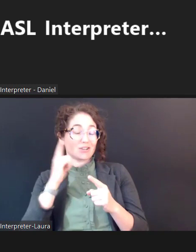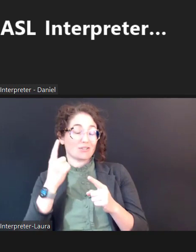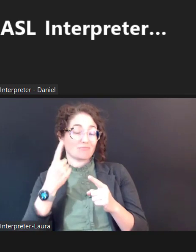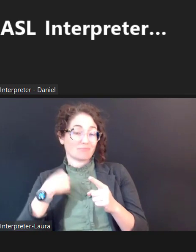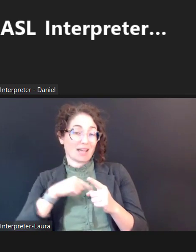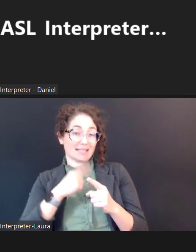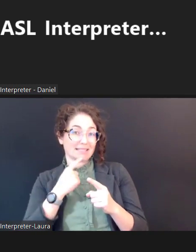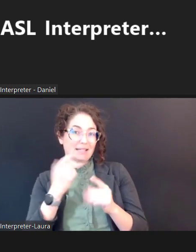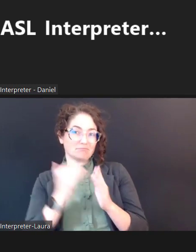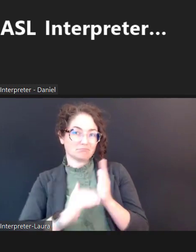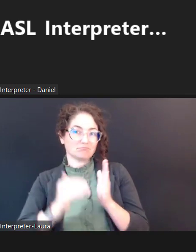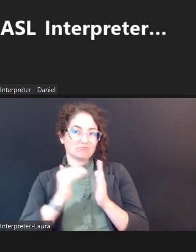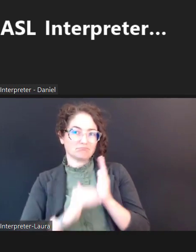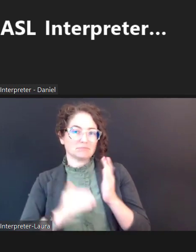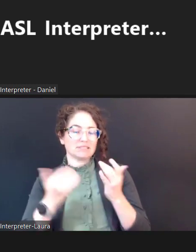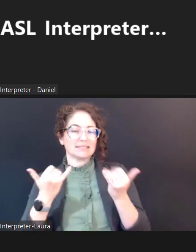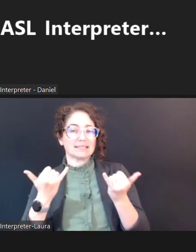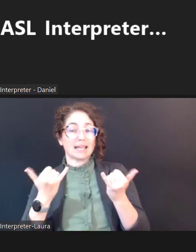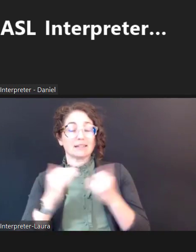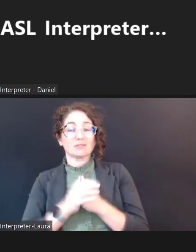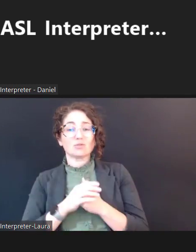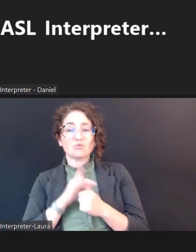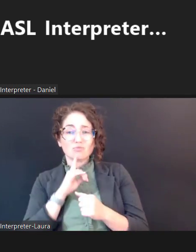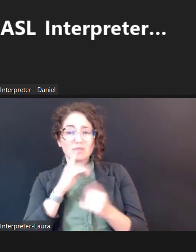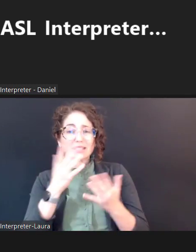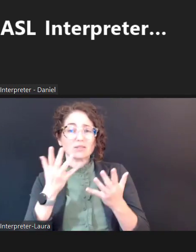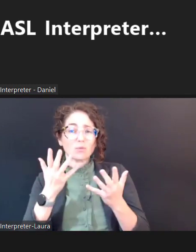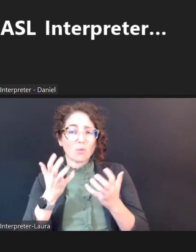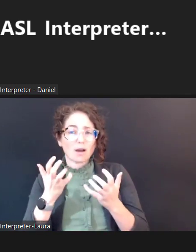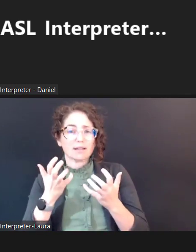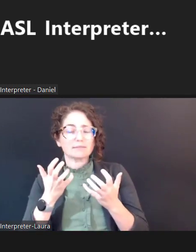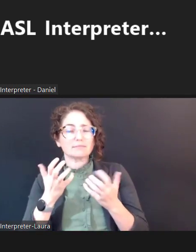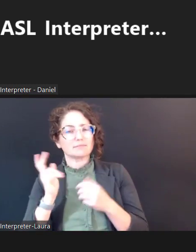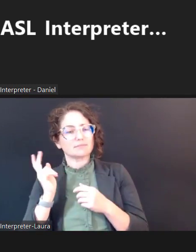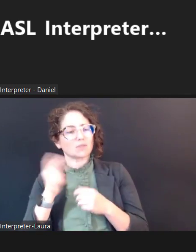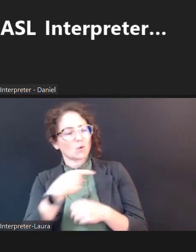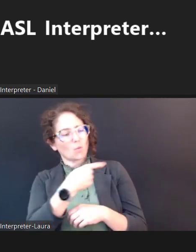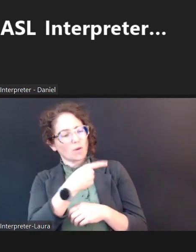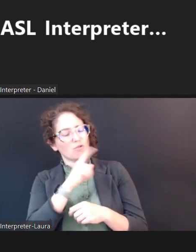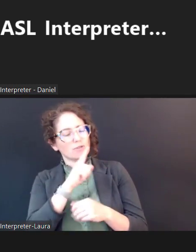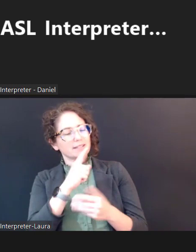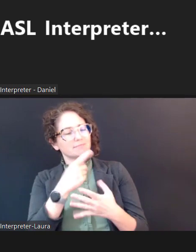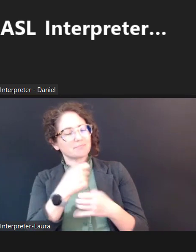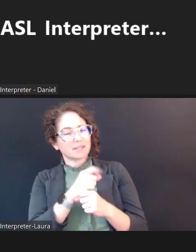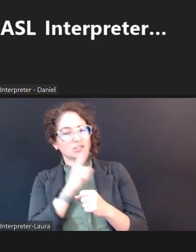today is we want to make sure everyone understands is that